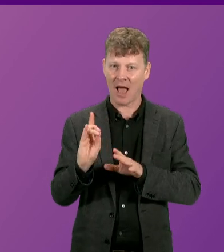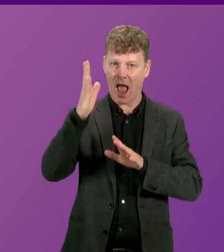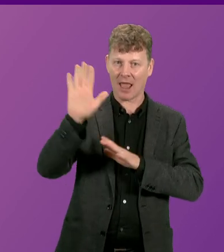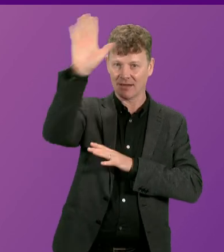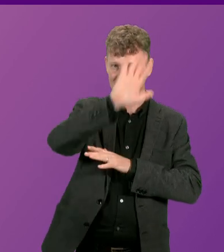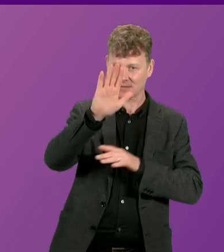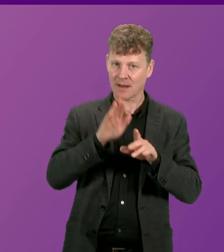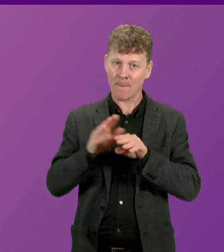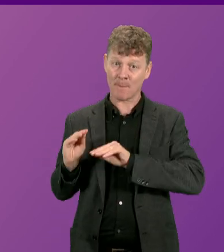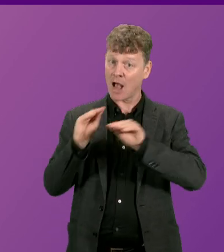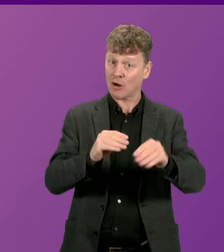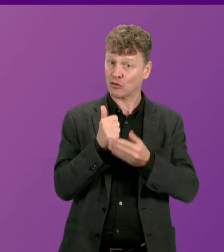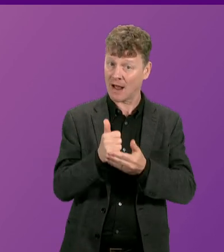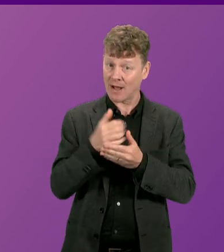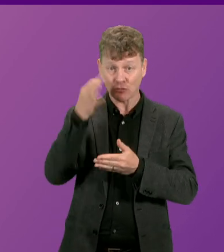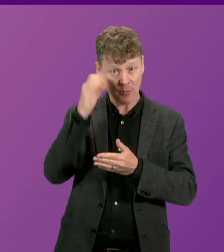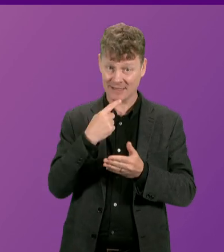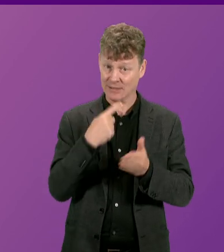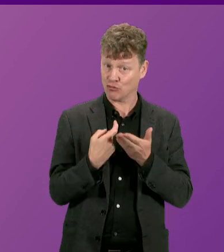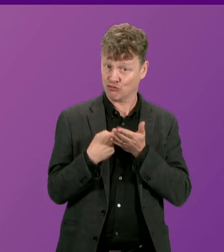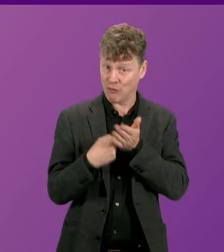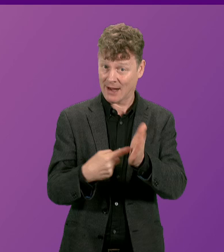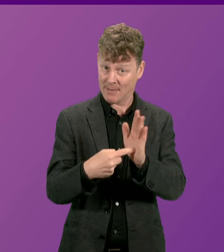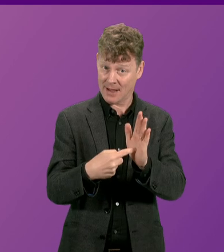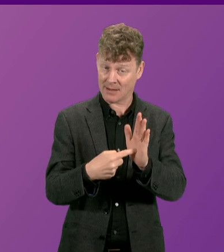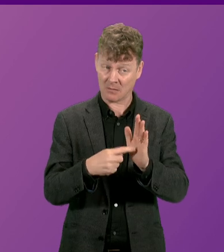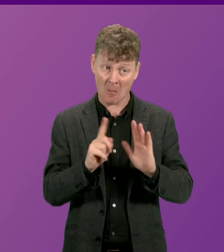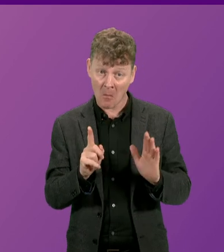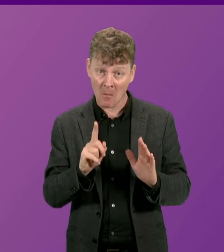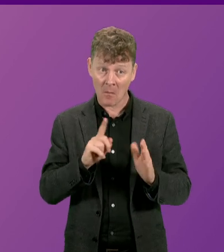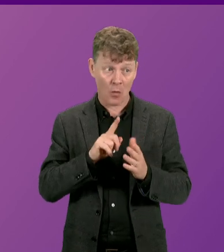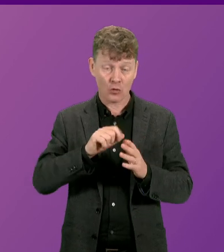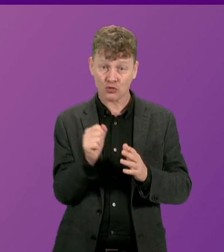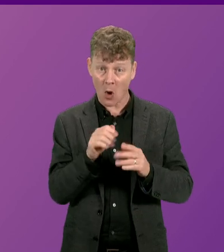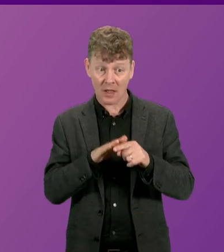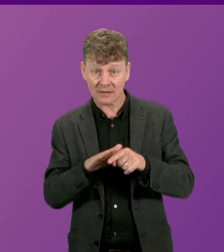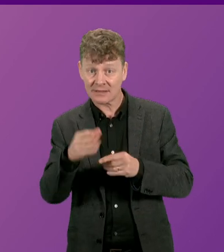Committee recommendation, and any implications that this could have for Scotland’s economy.